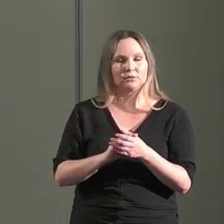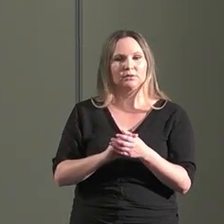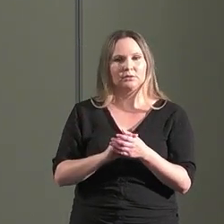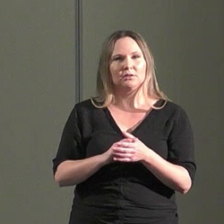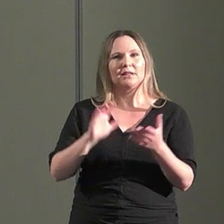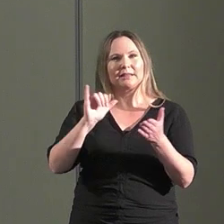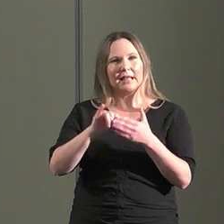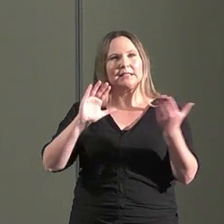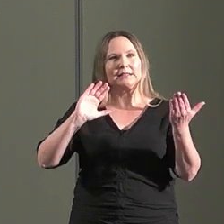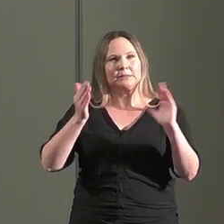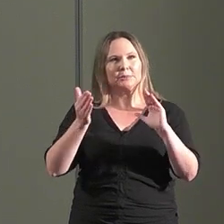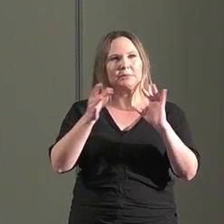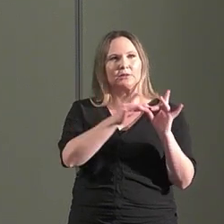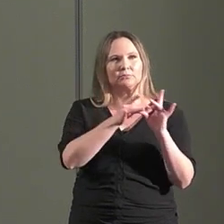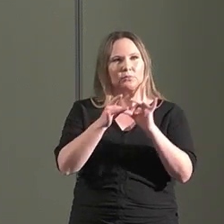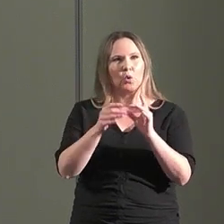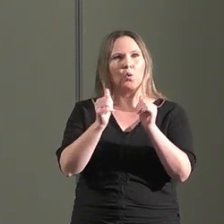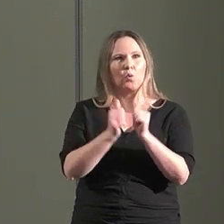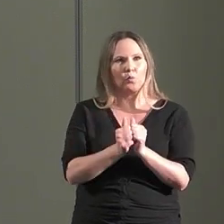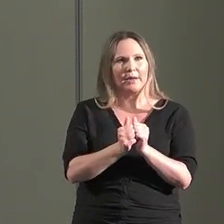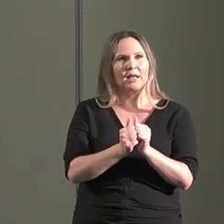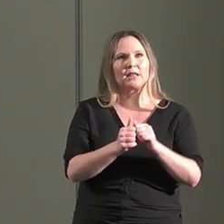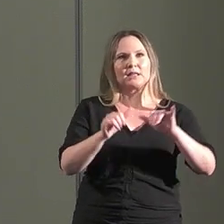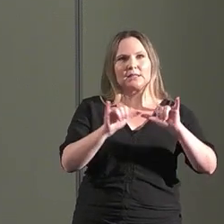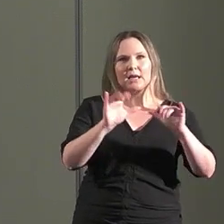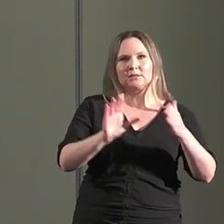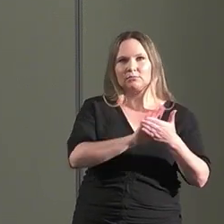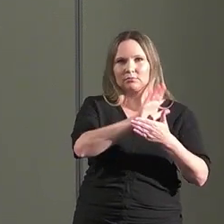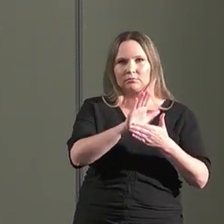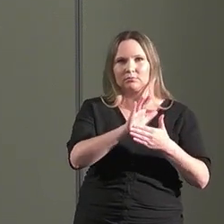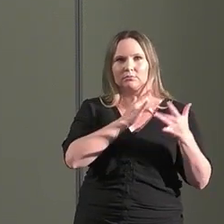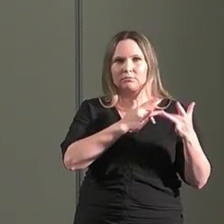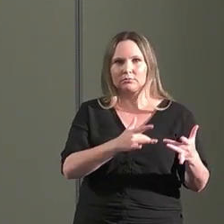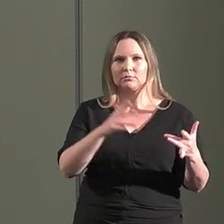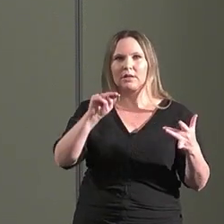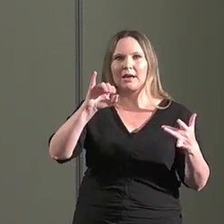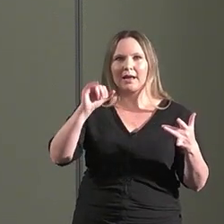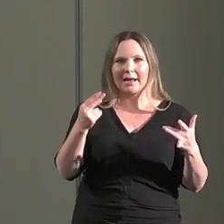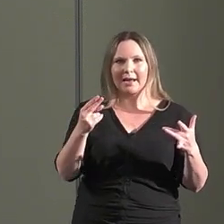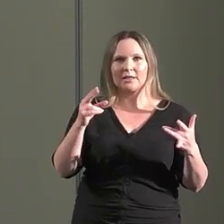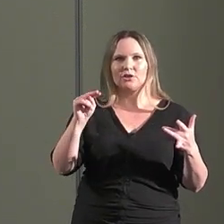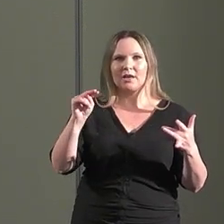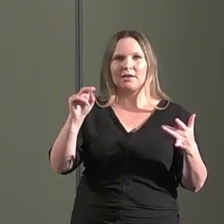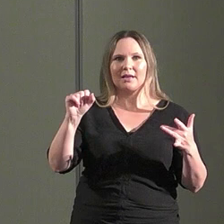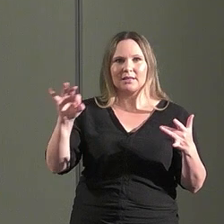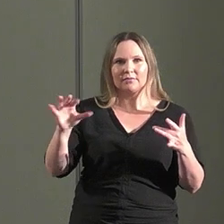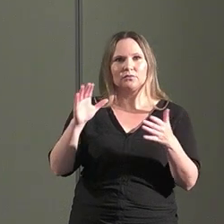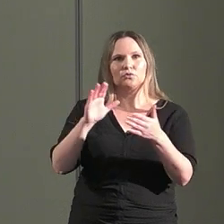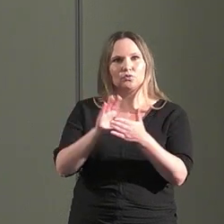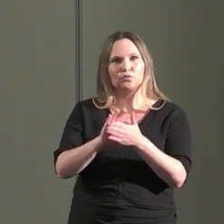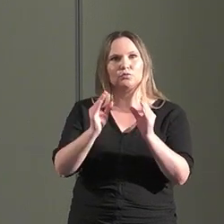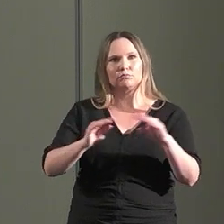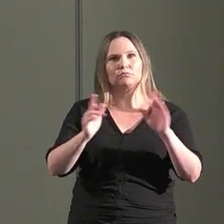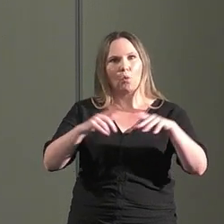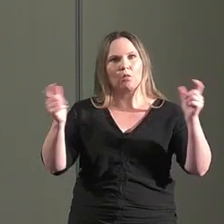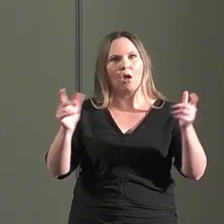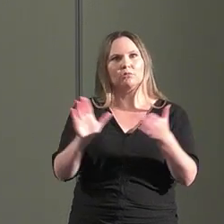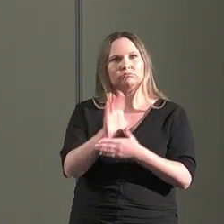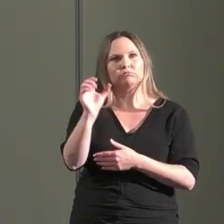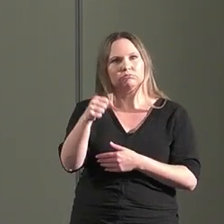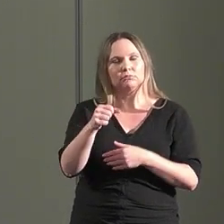That seems to be correlated with size of the institutions the fact they are both in the